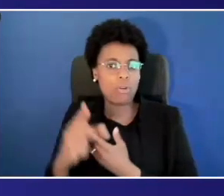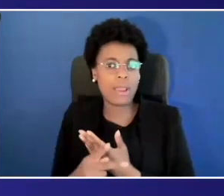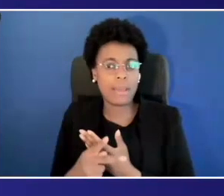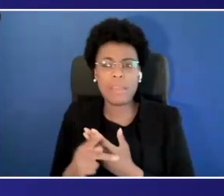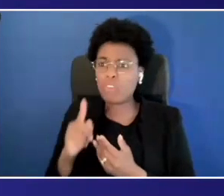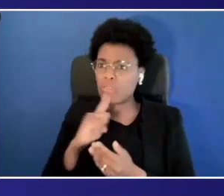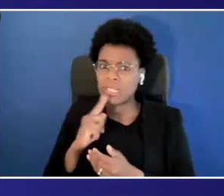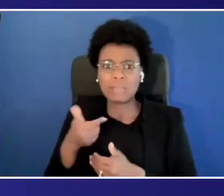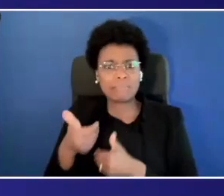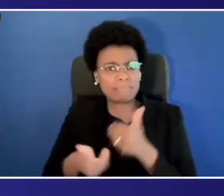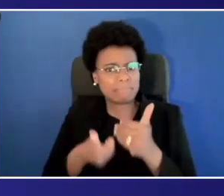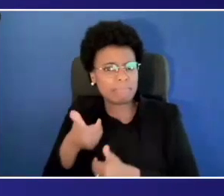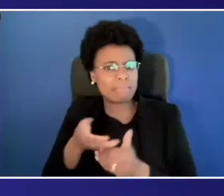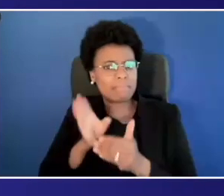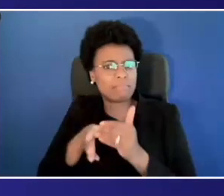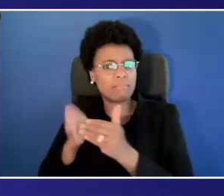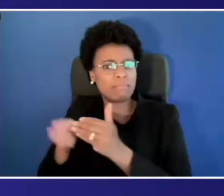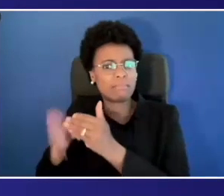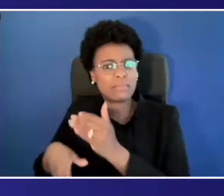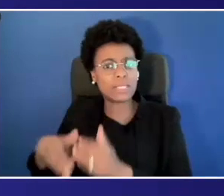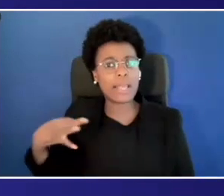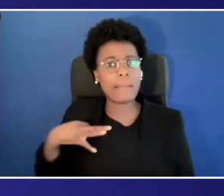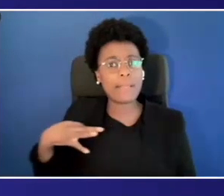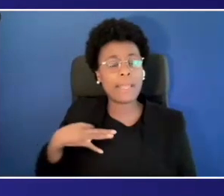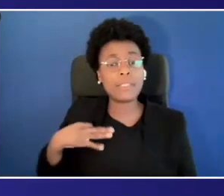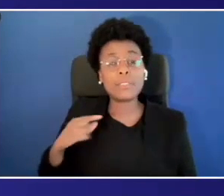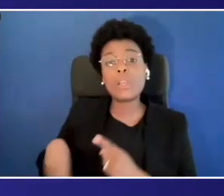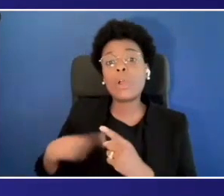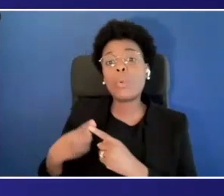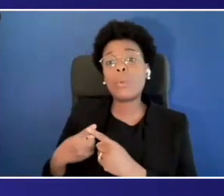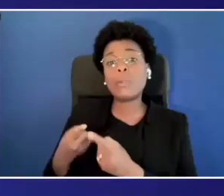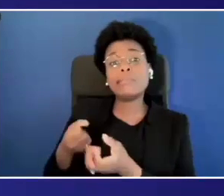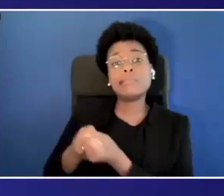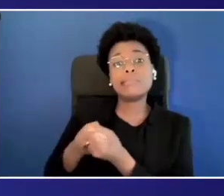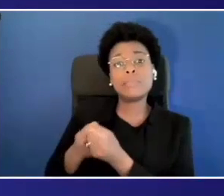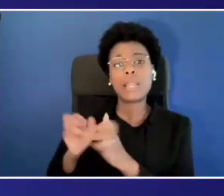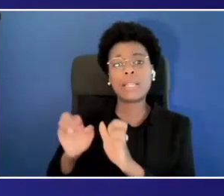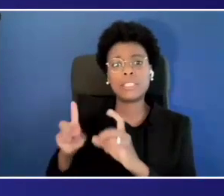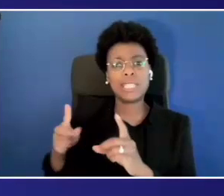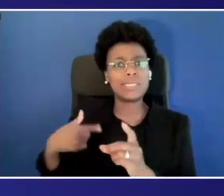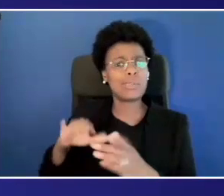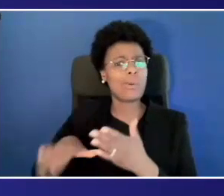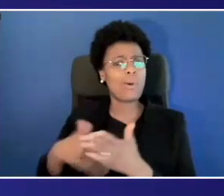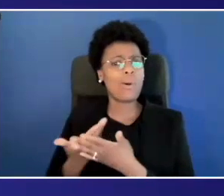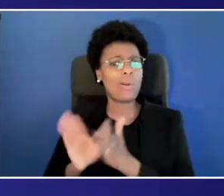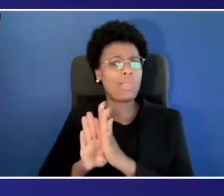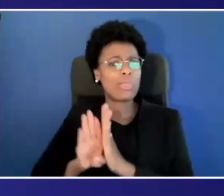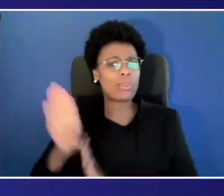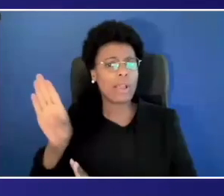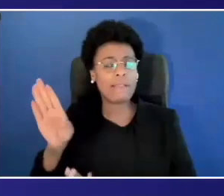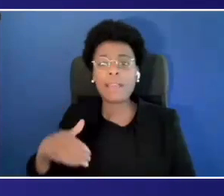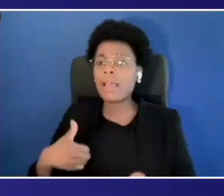When we educate our communities, we all thrive. Let's help the very ones who propel people to succeed in their careers.